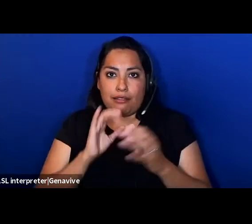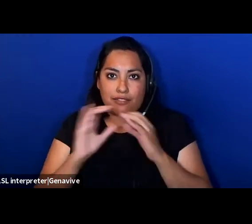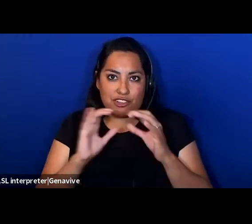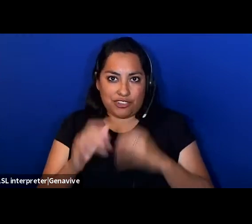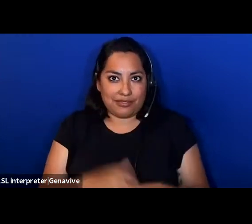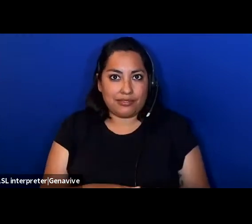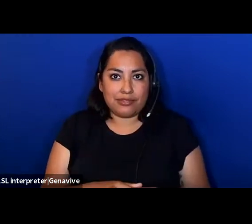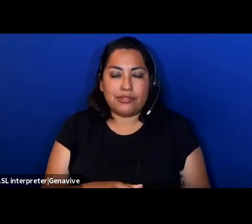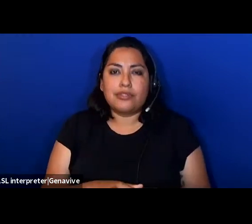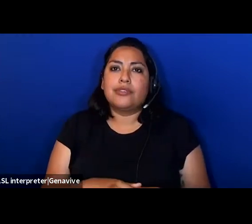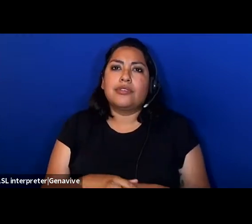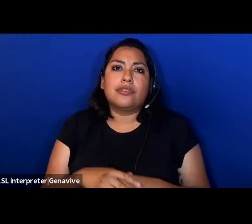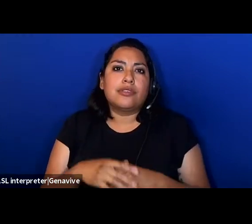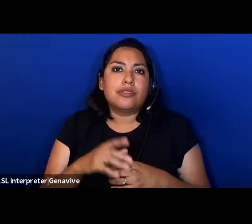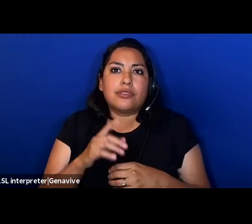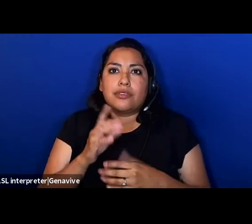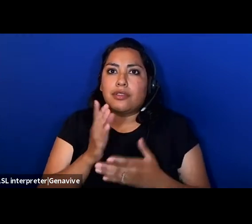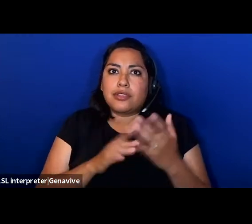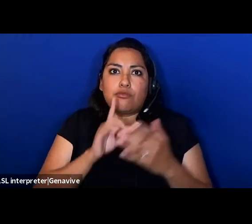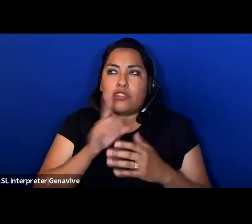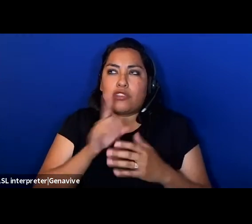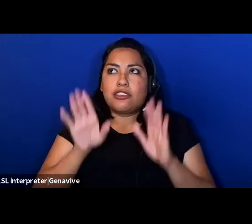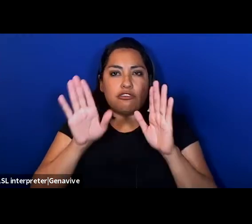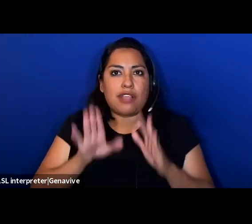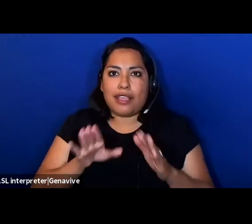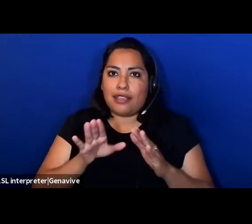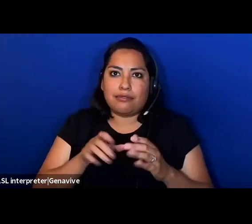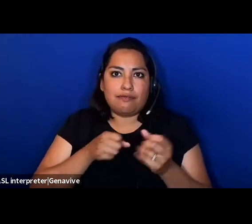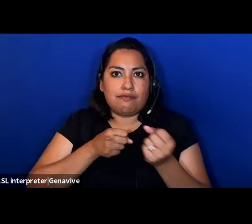some really great facilitators that have been doing this work for a long time.